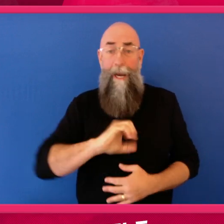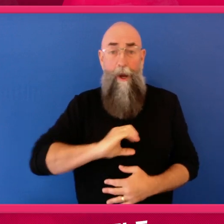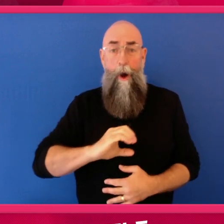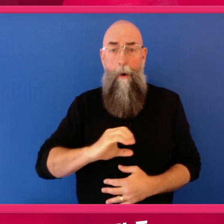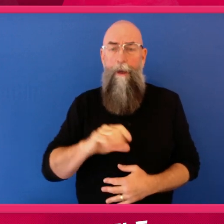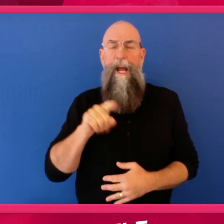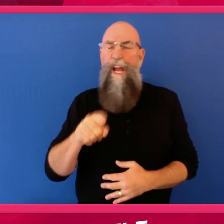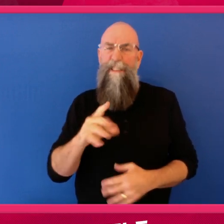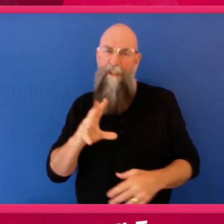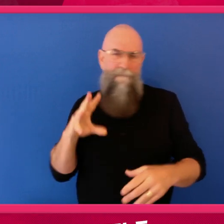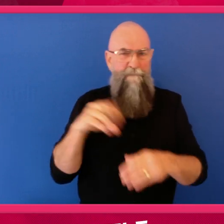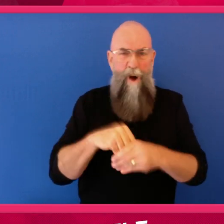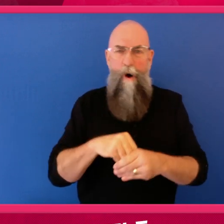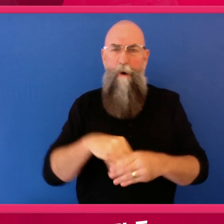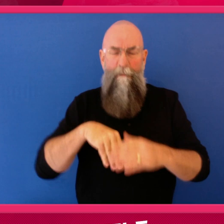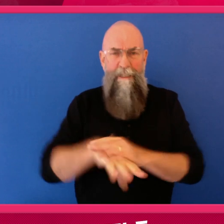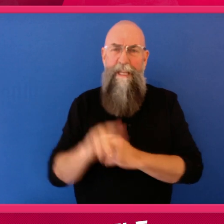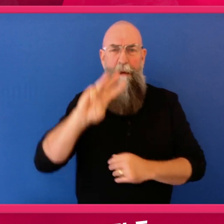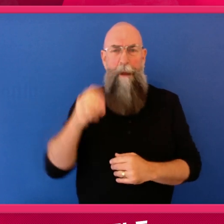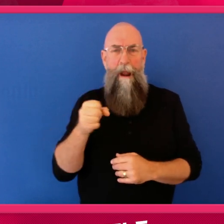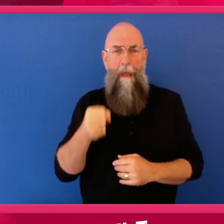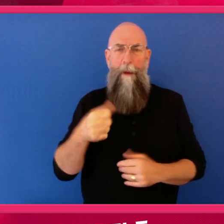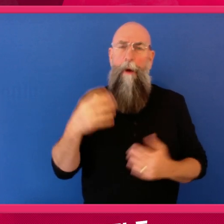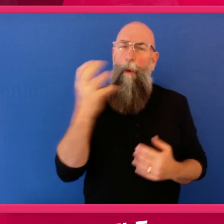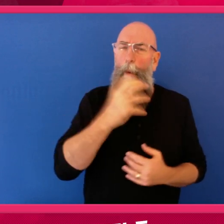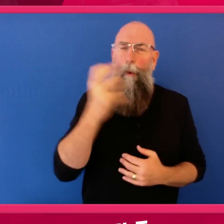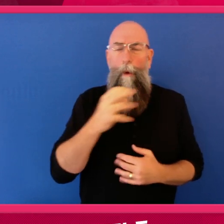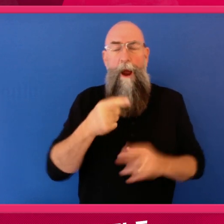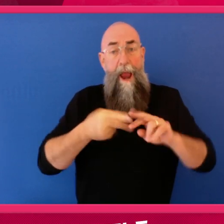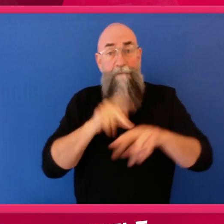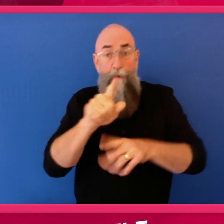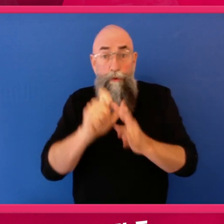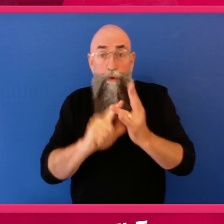in the Paralympic movement. If you do your job right, you make sure that the next kid